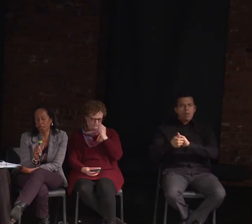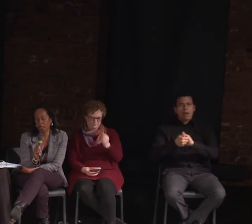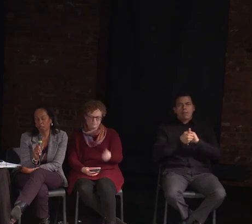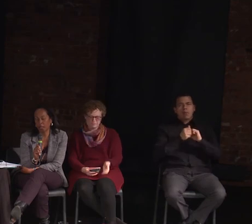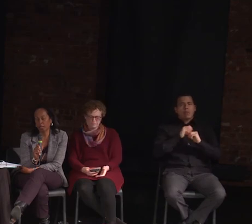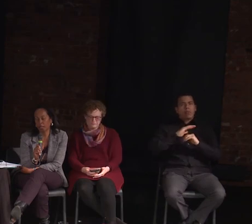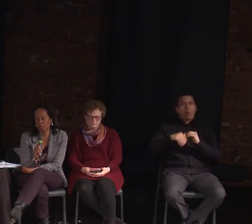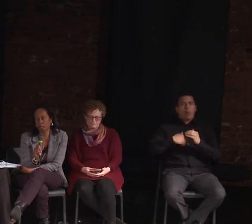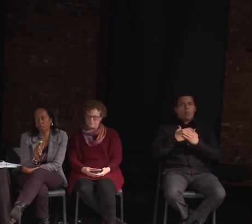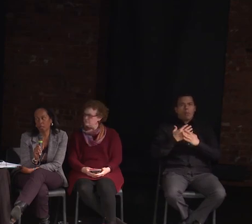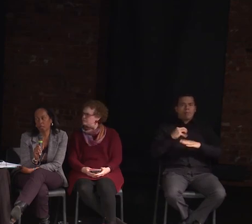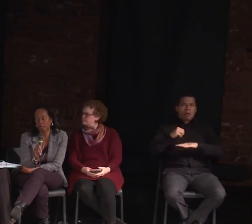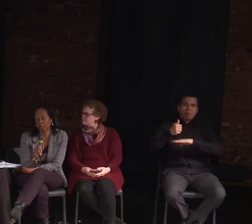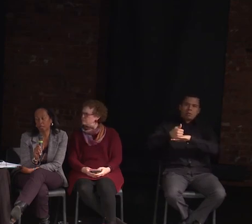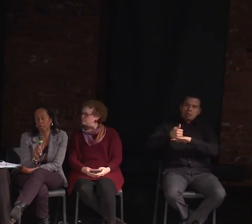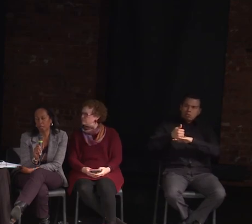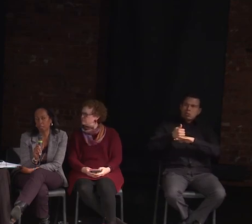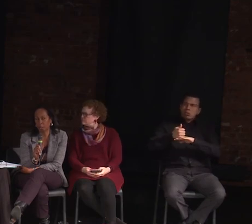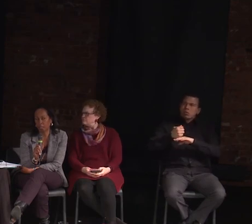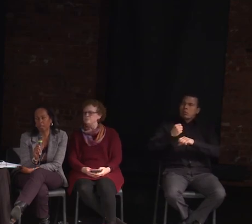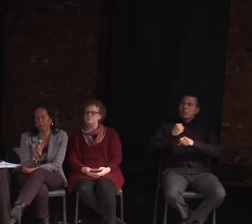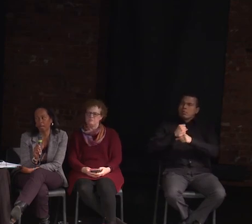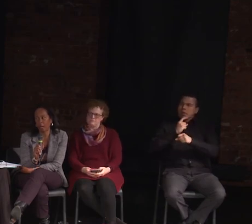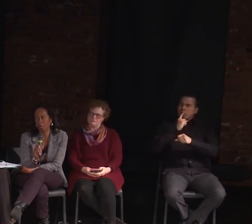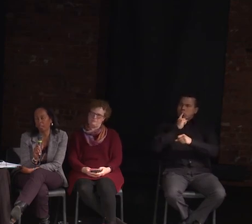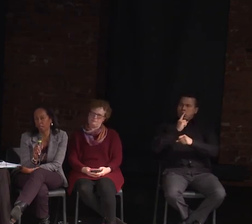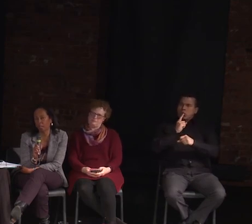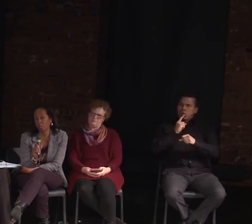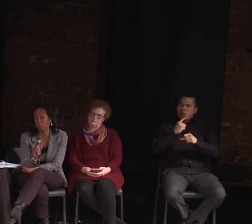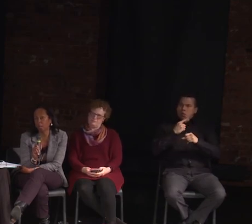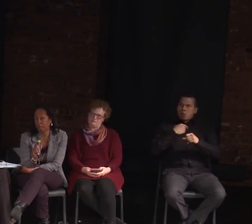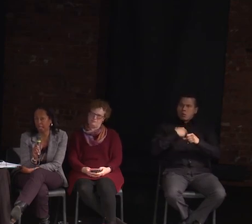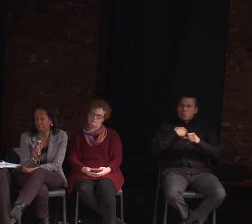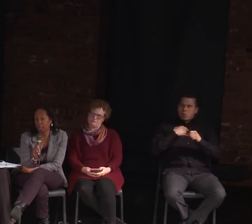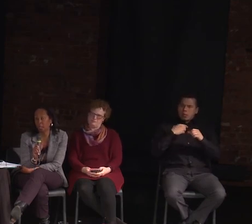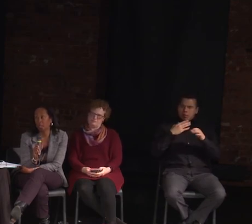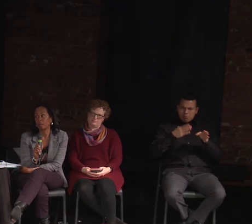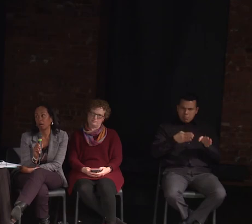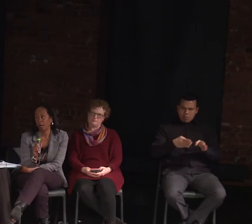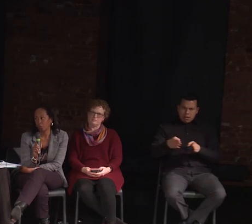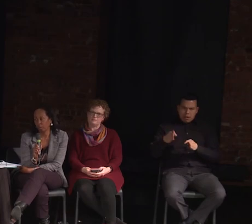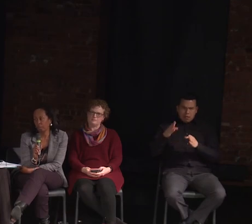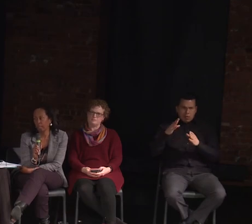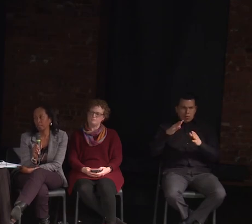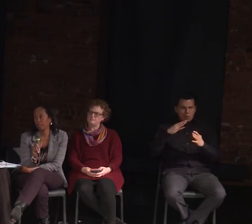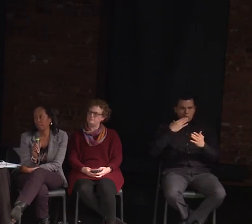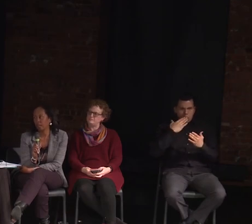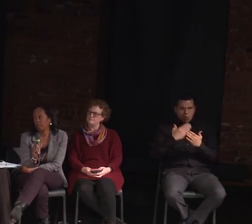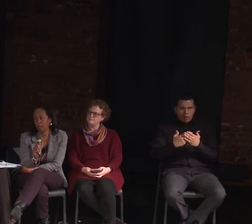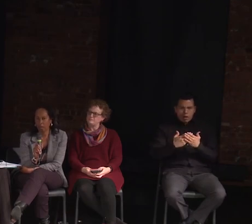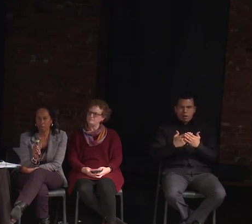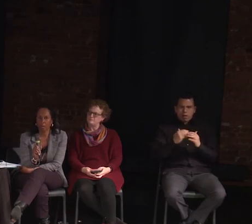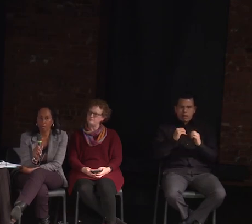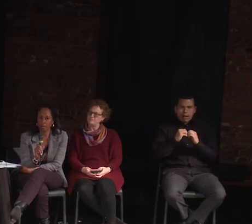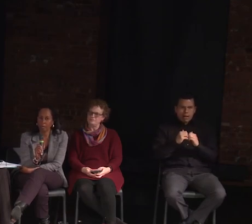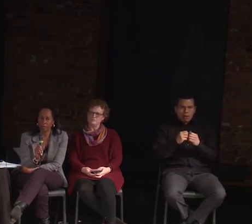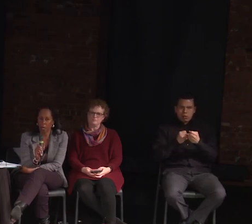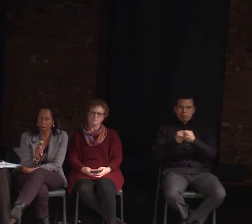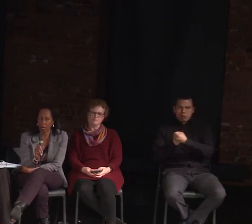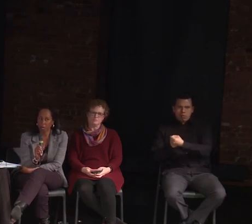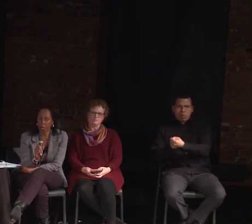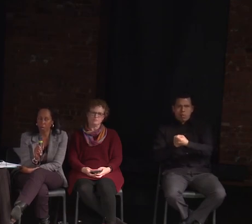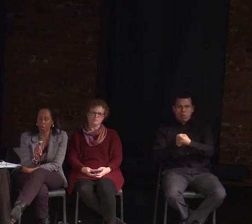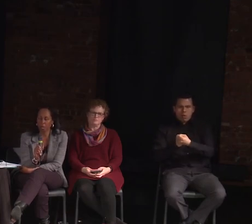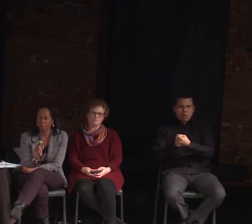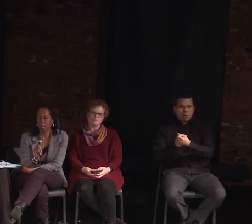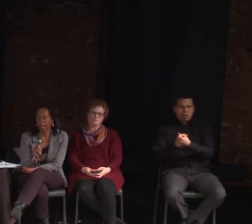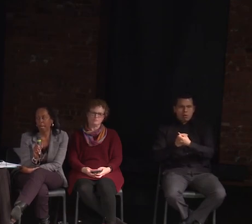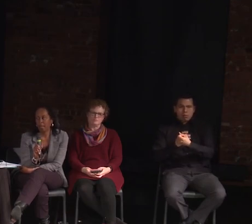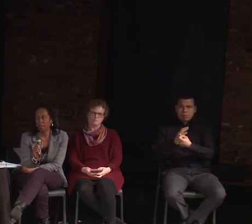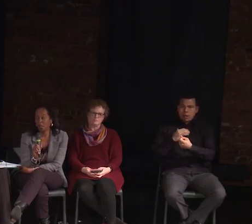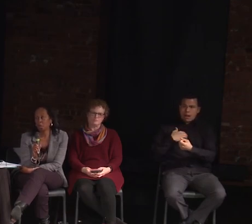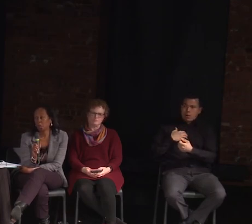we try to be very strategic about how we can support best with the legacy of our institution.